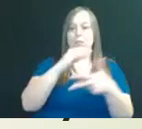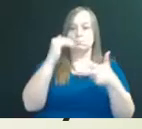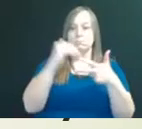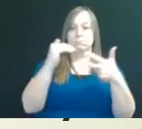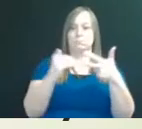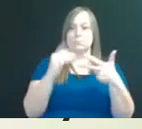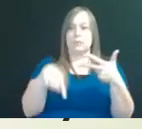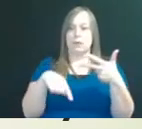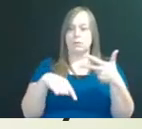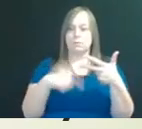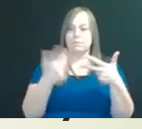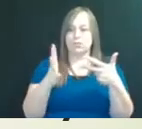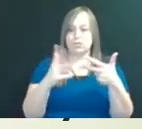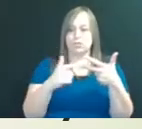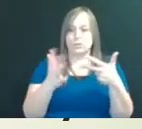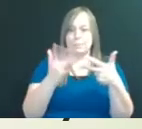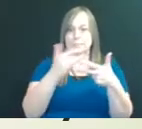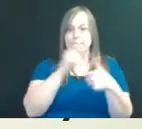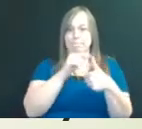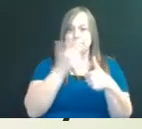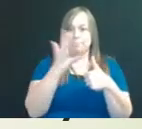that issue anymore in the future.